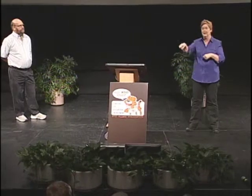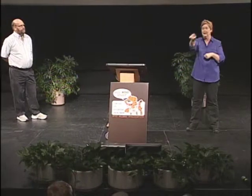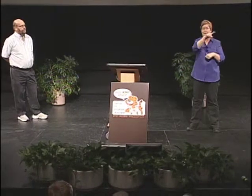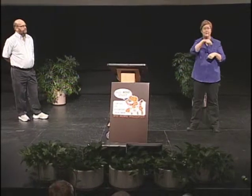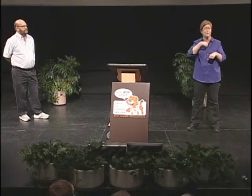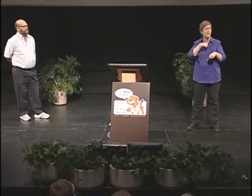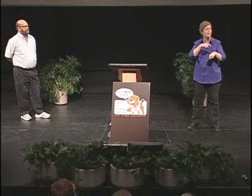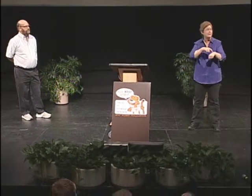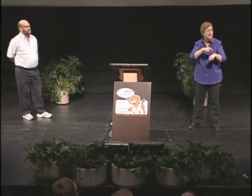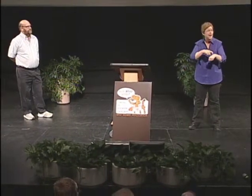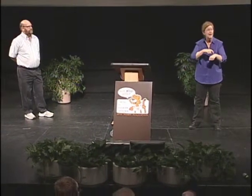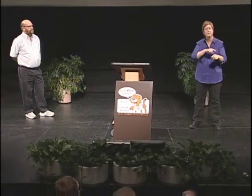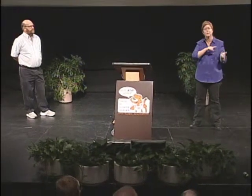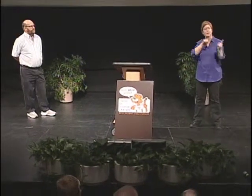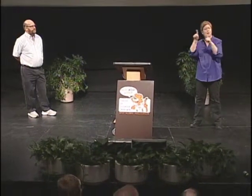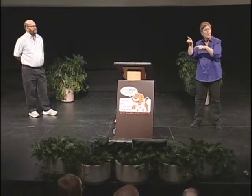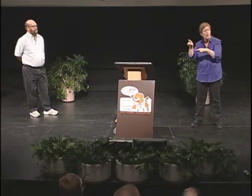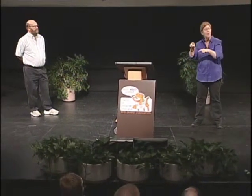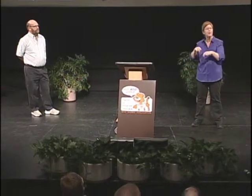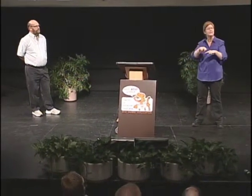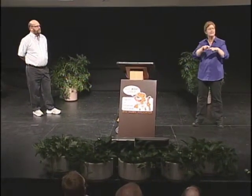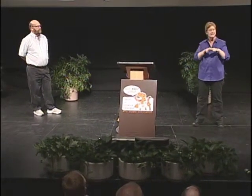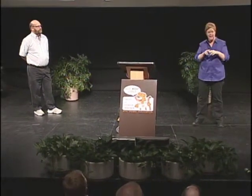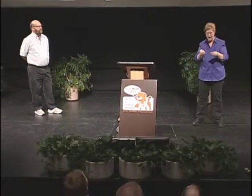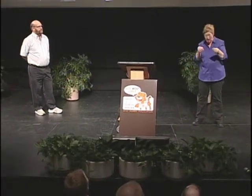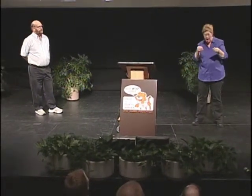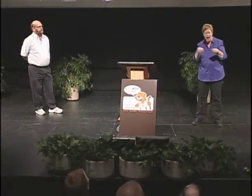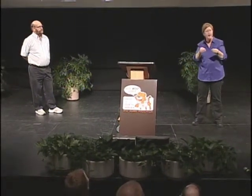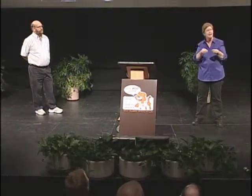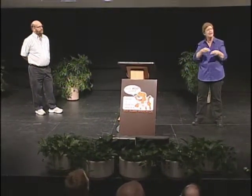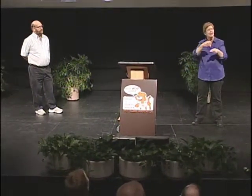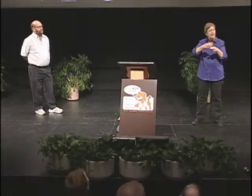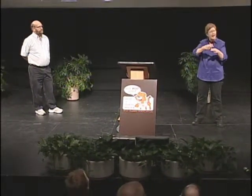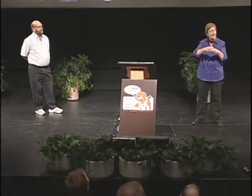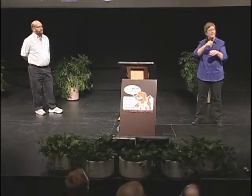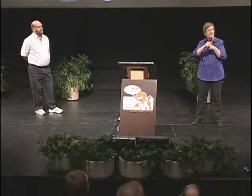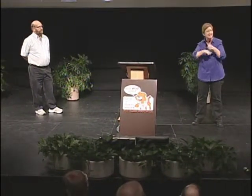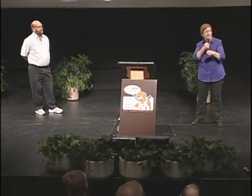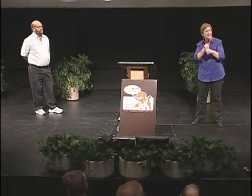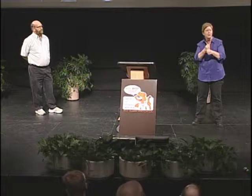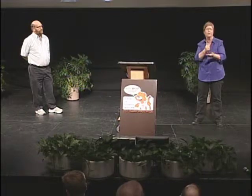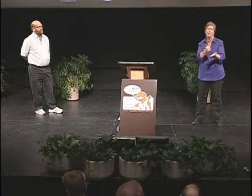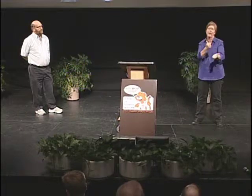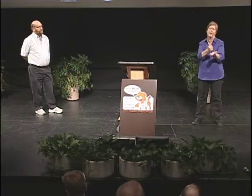If you ever have any time, please feel free to walk over there and see what items we have.